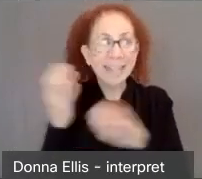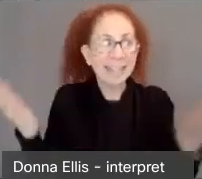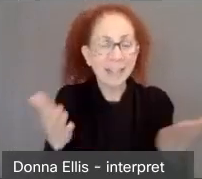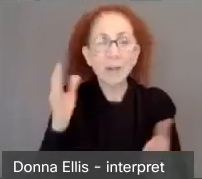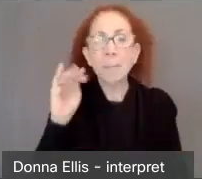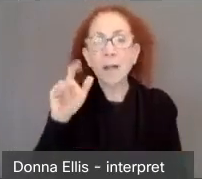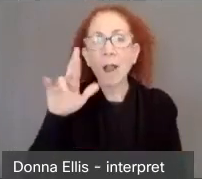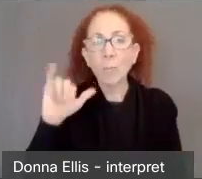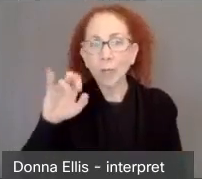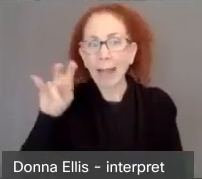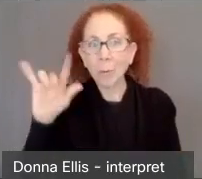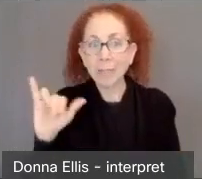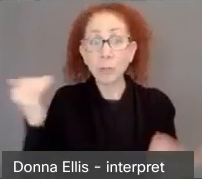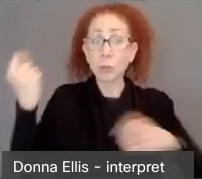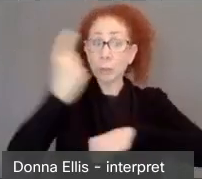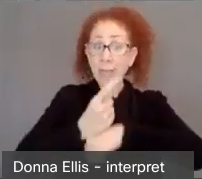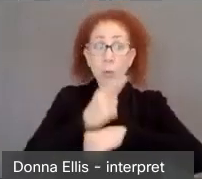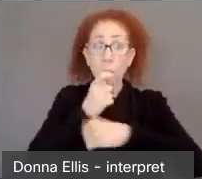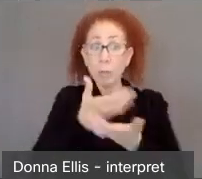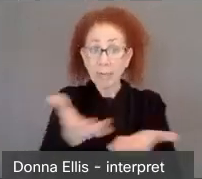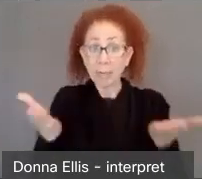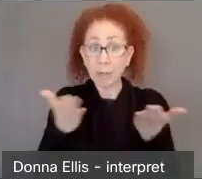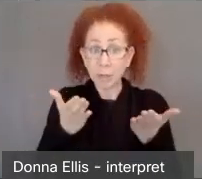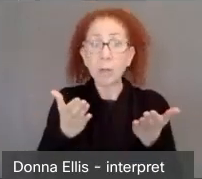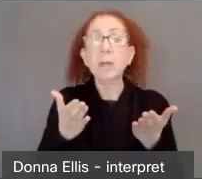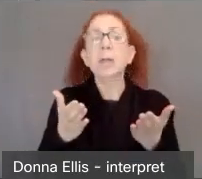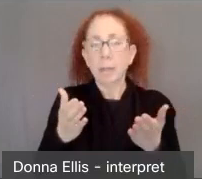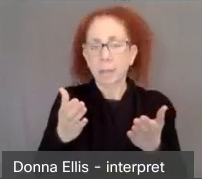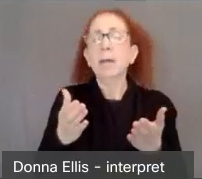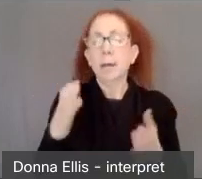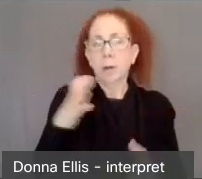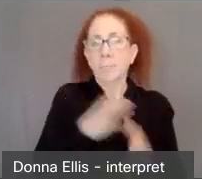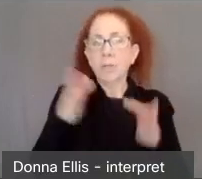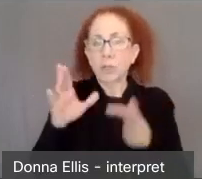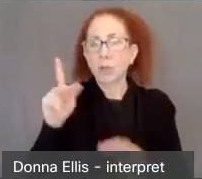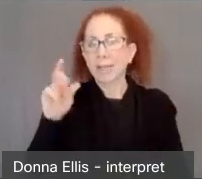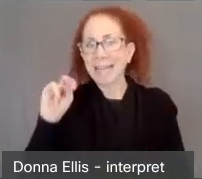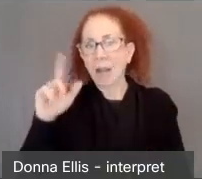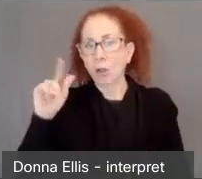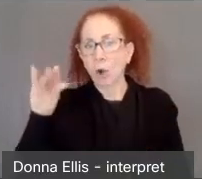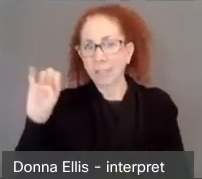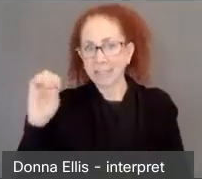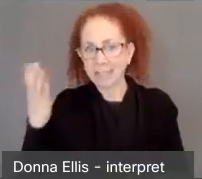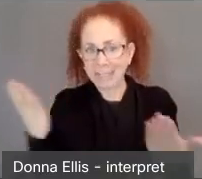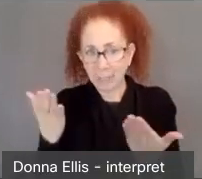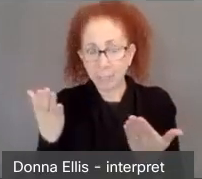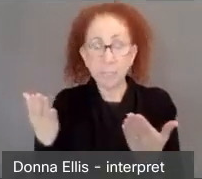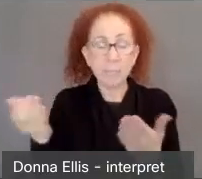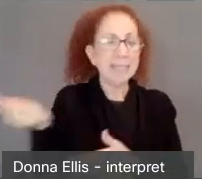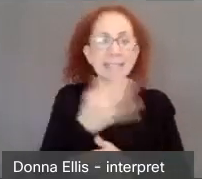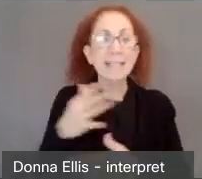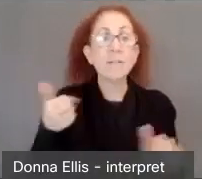and today I am joined by my colleague, Commissioner Ken Lawrence. So number of updates this morning.